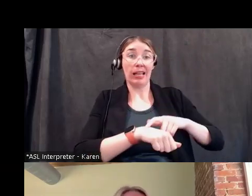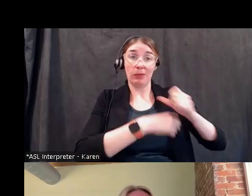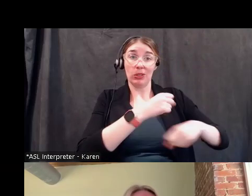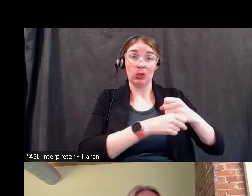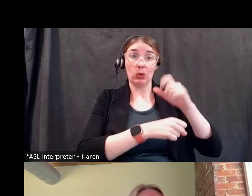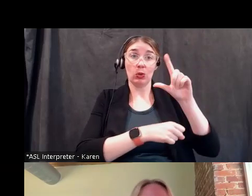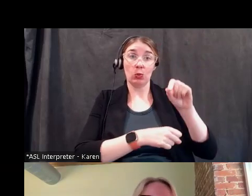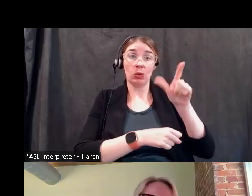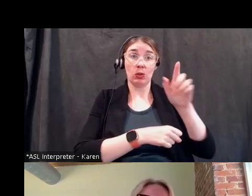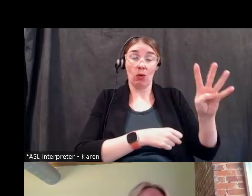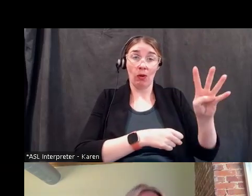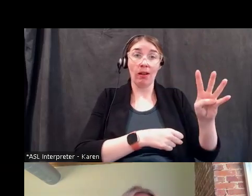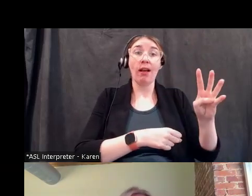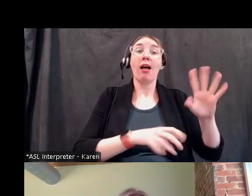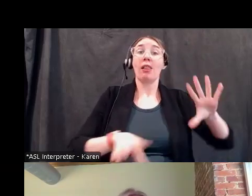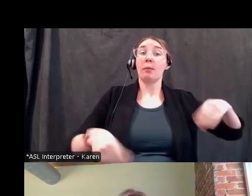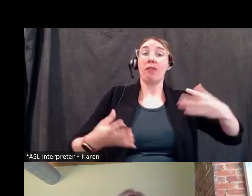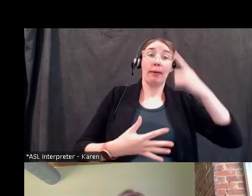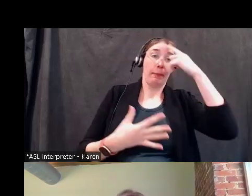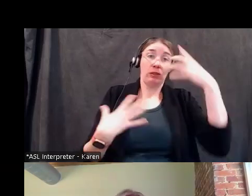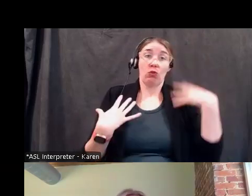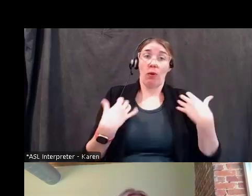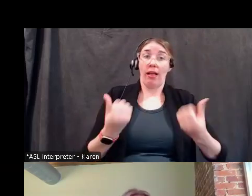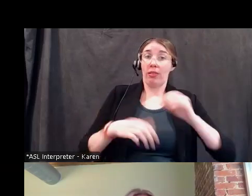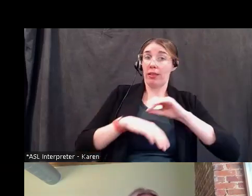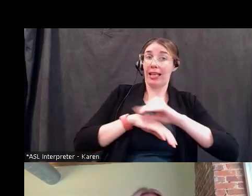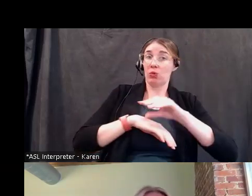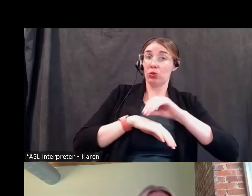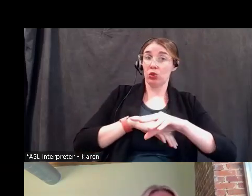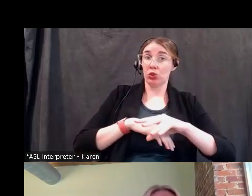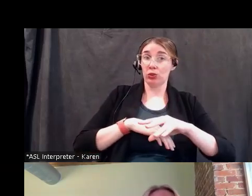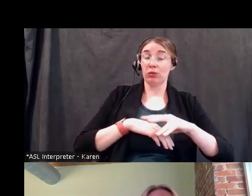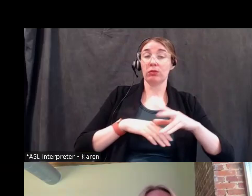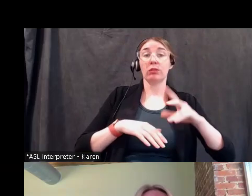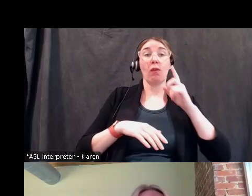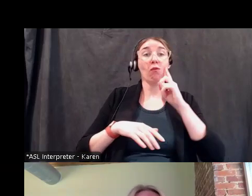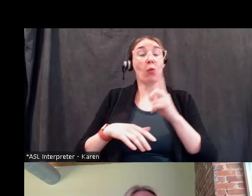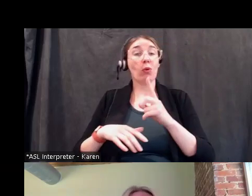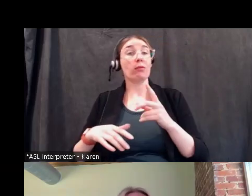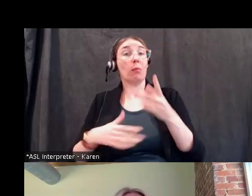health counselors for the summer Olympics both in the able body in the Paralympics, so I think